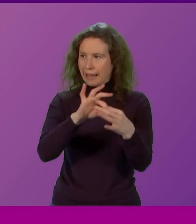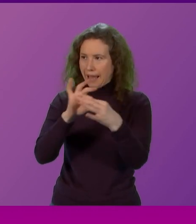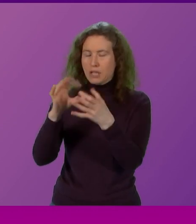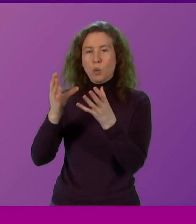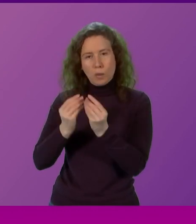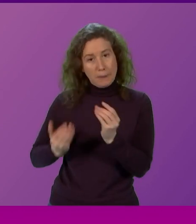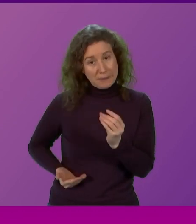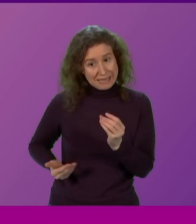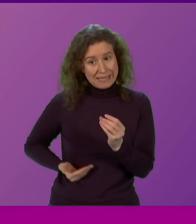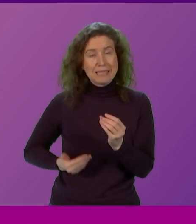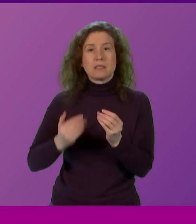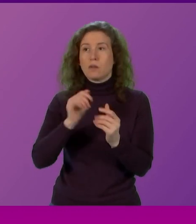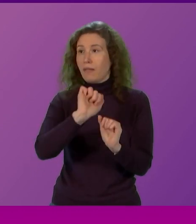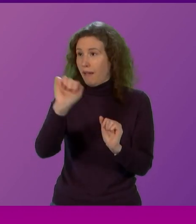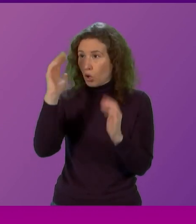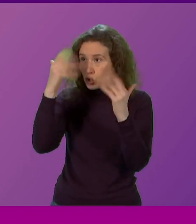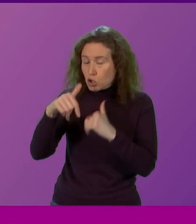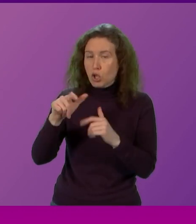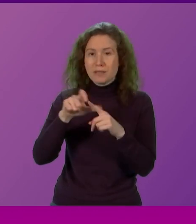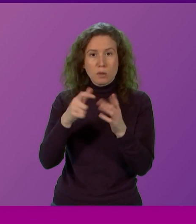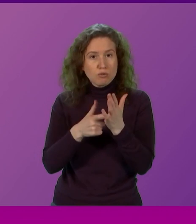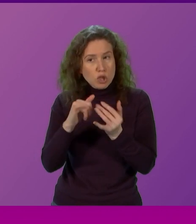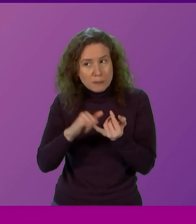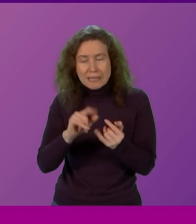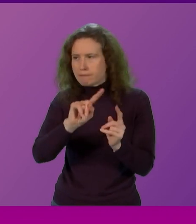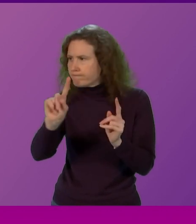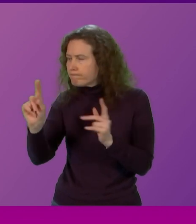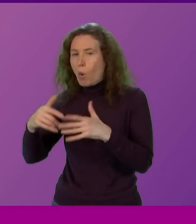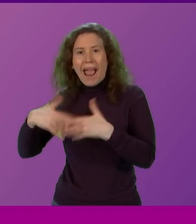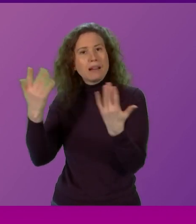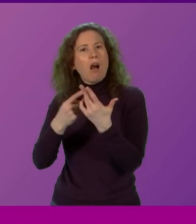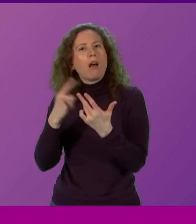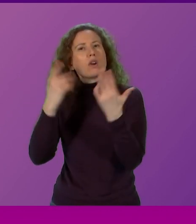businesses on their concerns about the deposit return scheme or anything else, to address